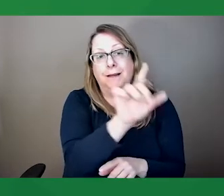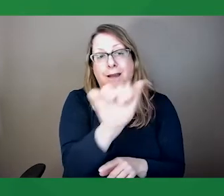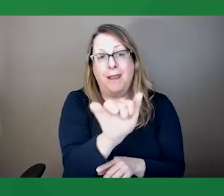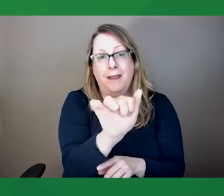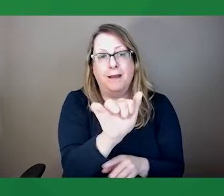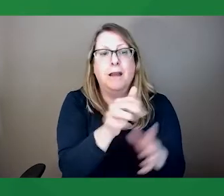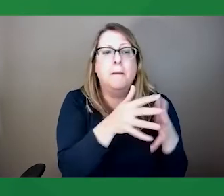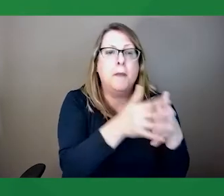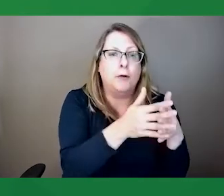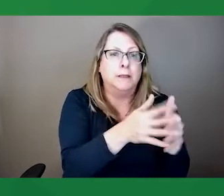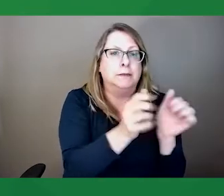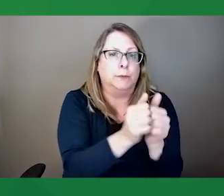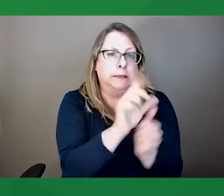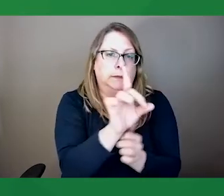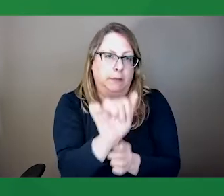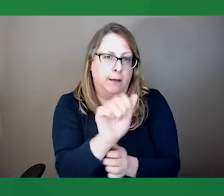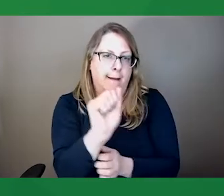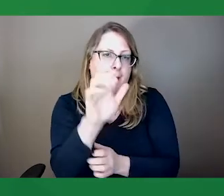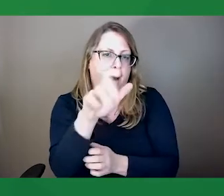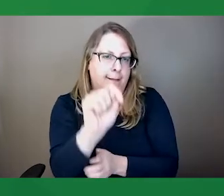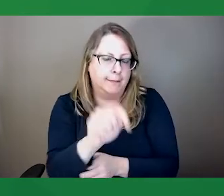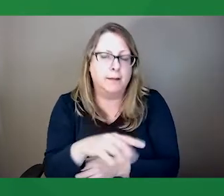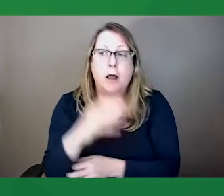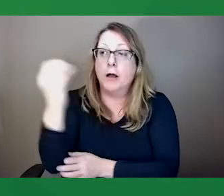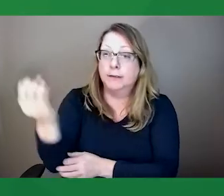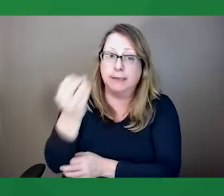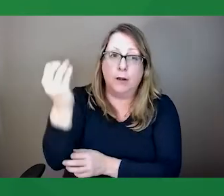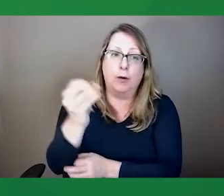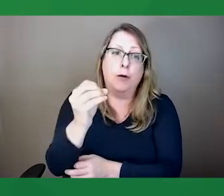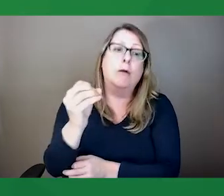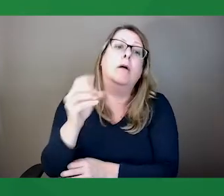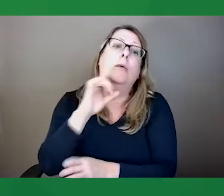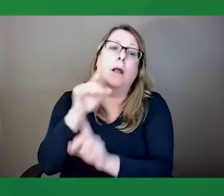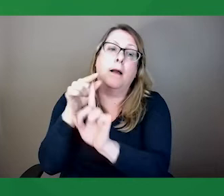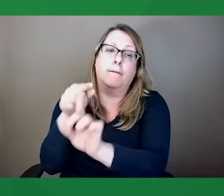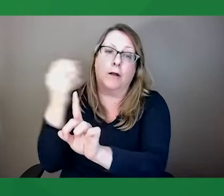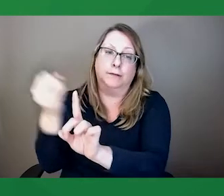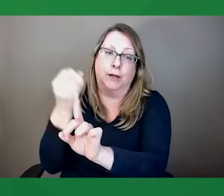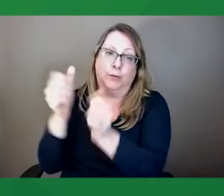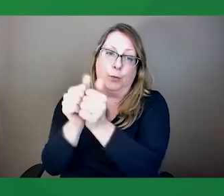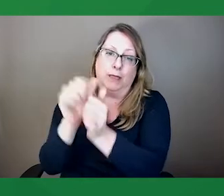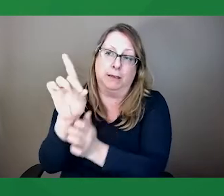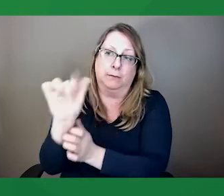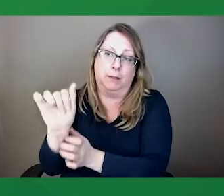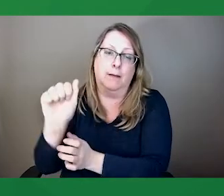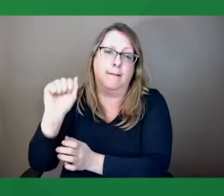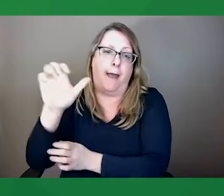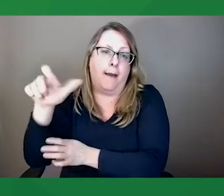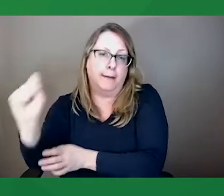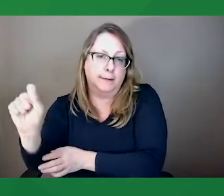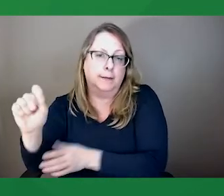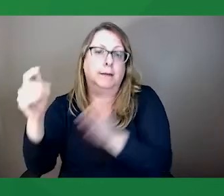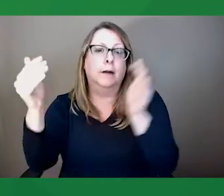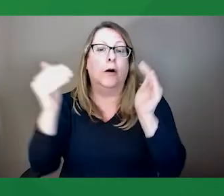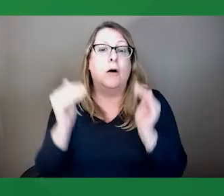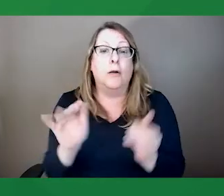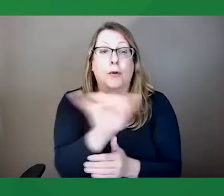in Canada we have Ontario, with the Ontario for Accessibility Act as well as the Accessible Can Act is coming on.